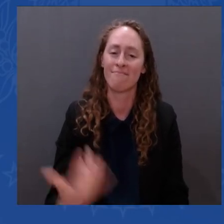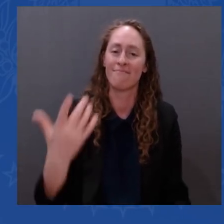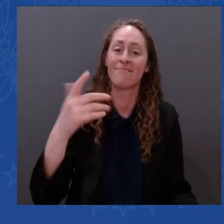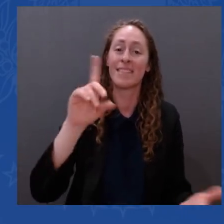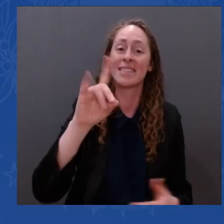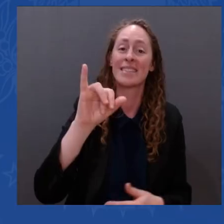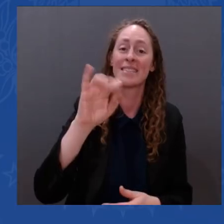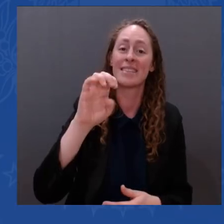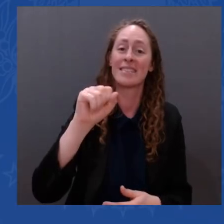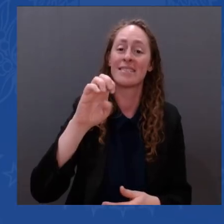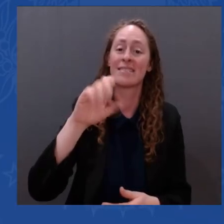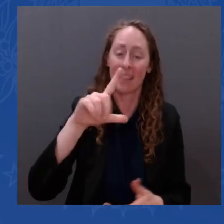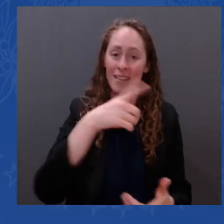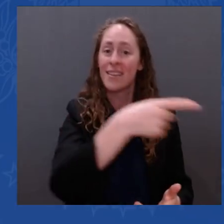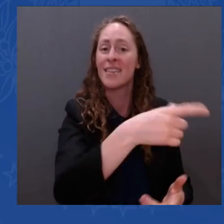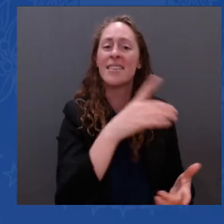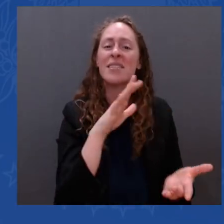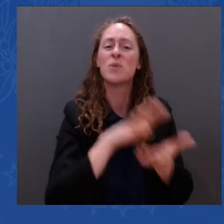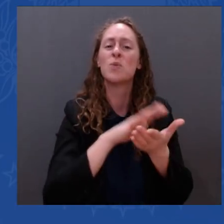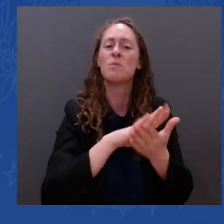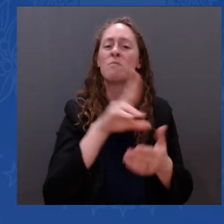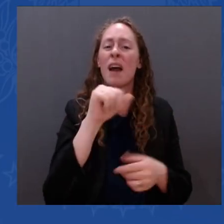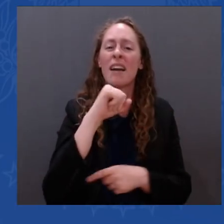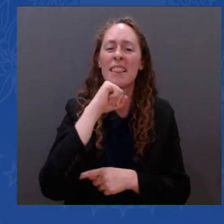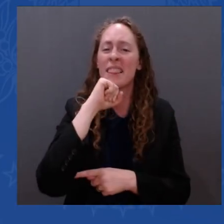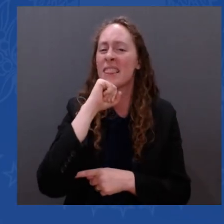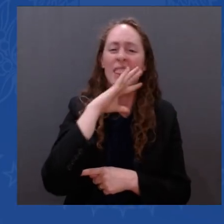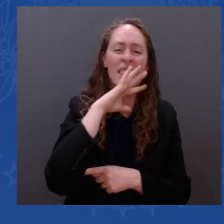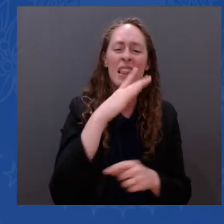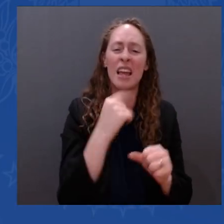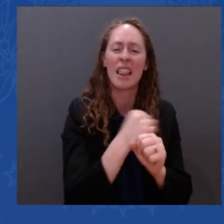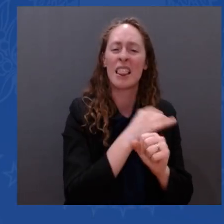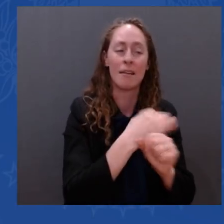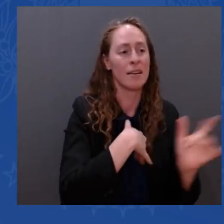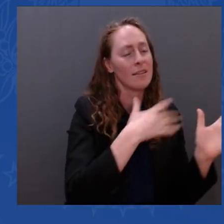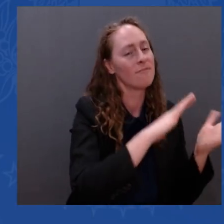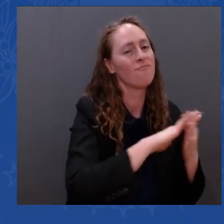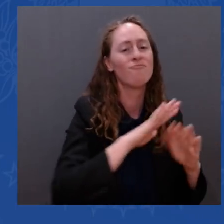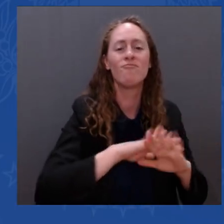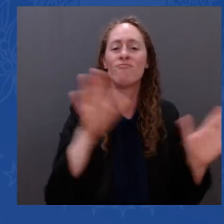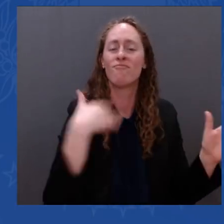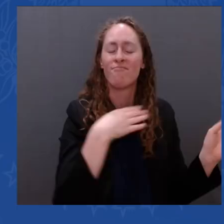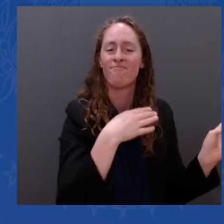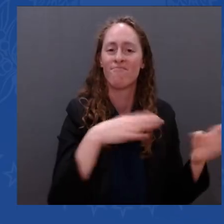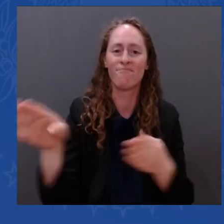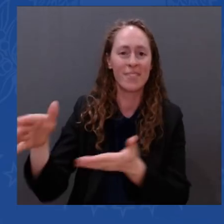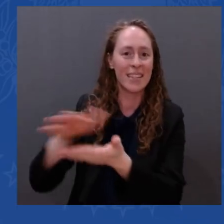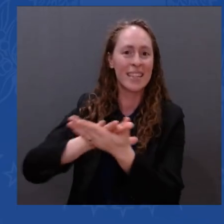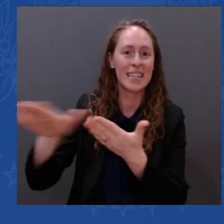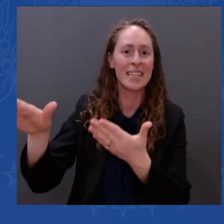And my climate and jobs agenda is making the United States a premier destination for savvy private firms